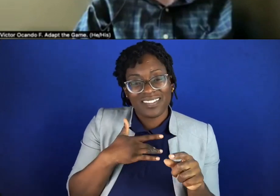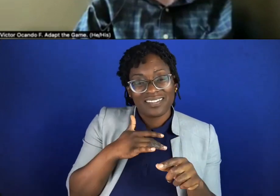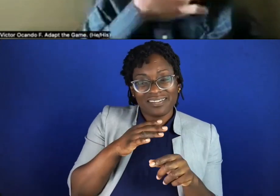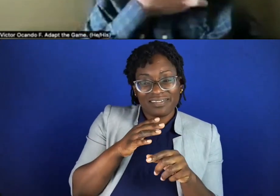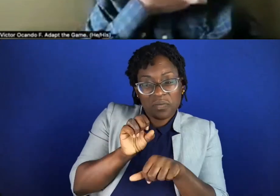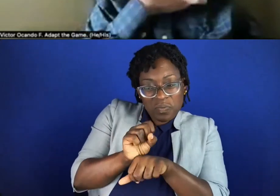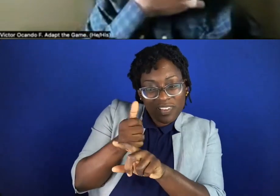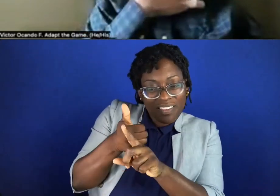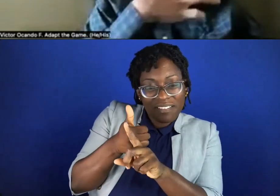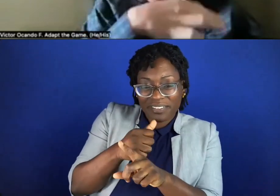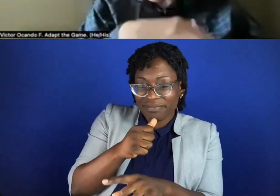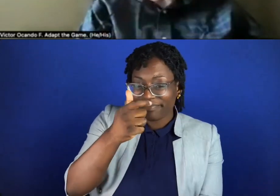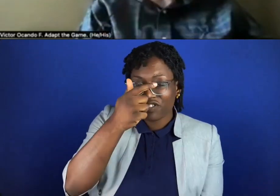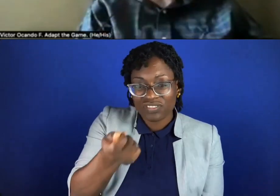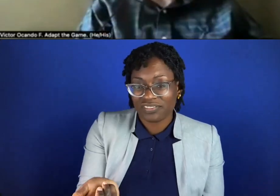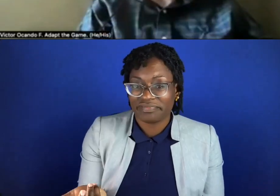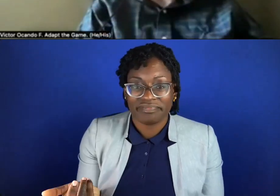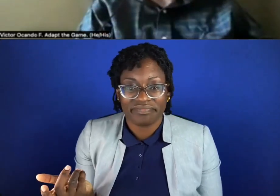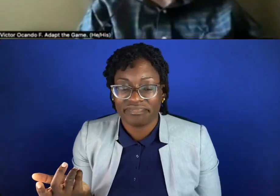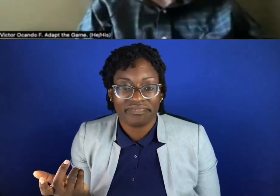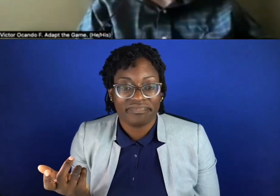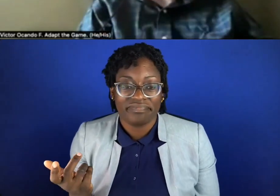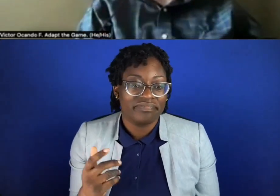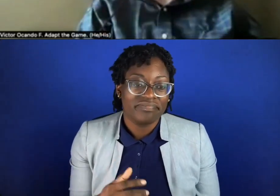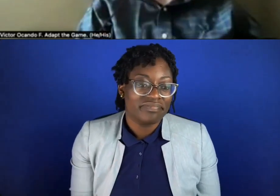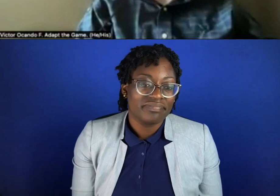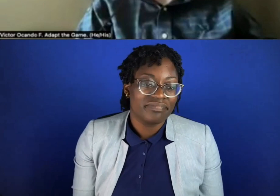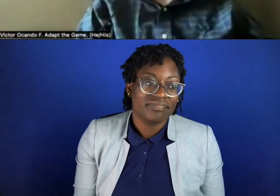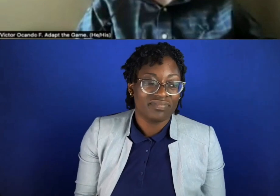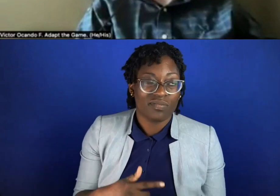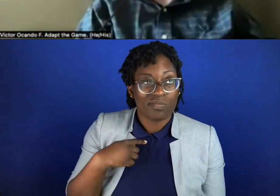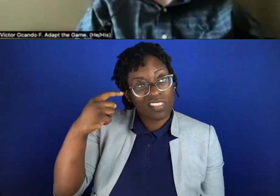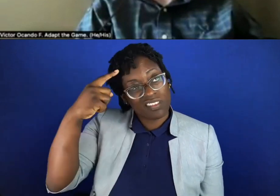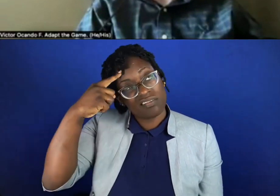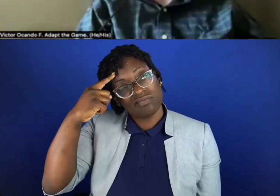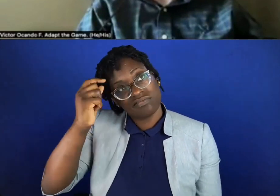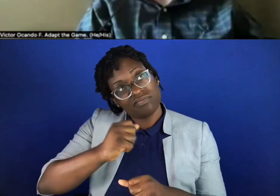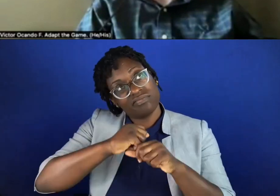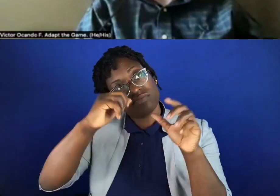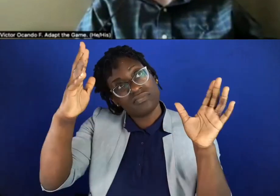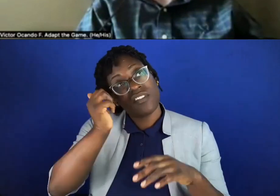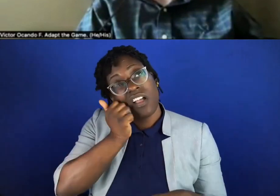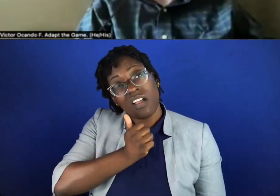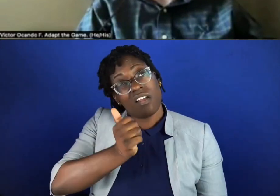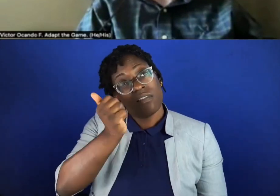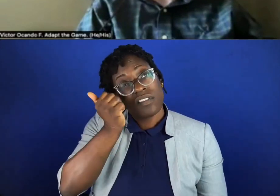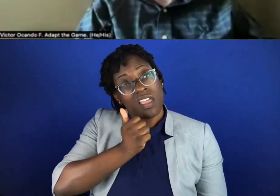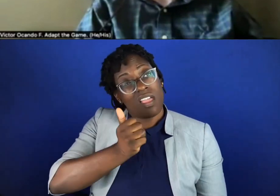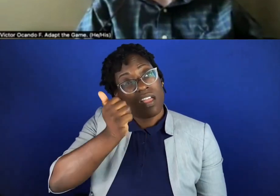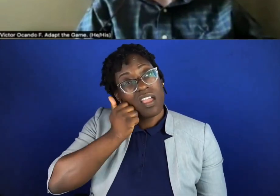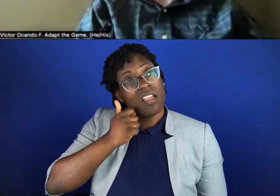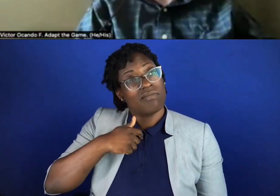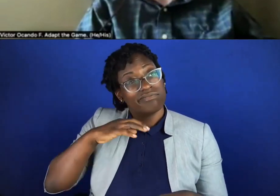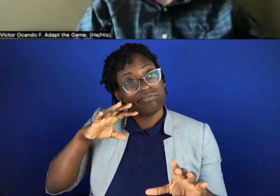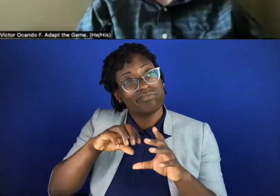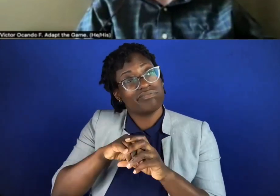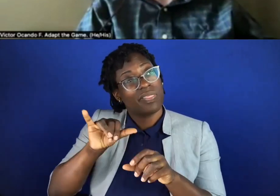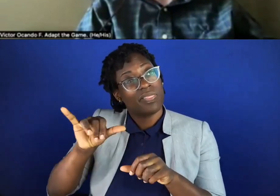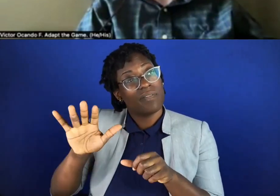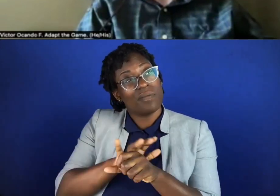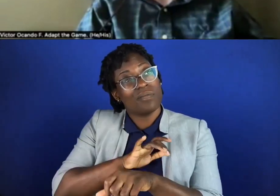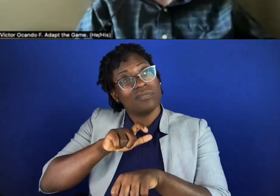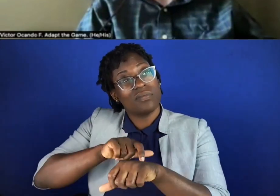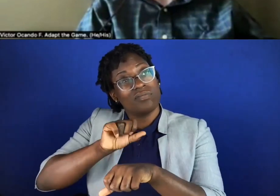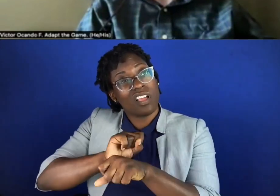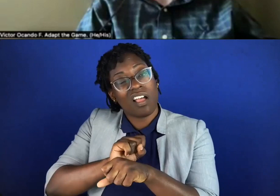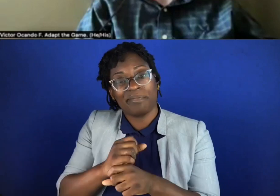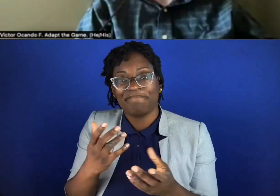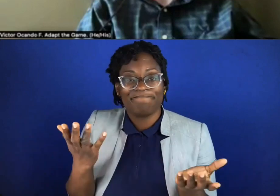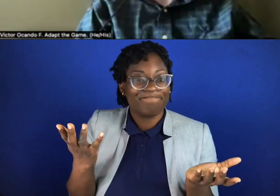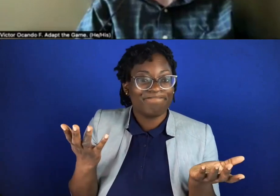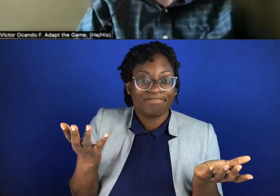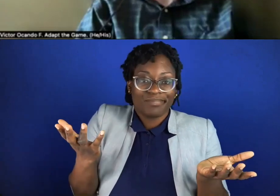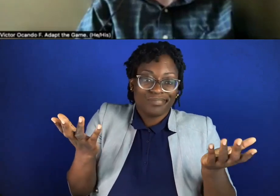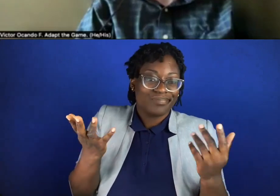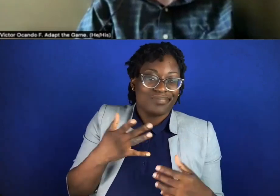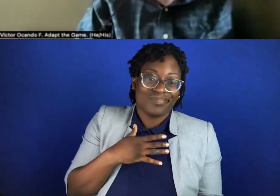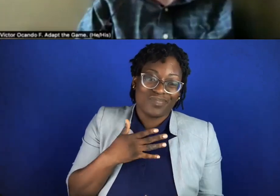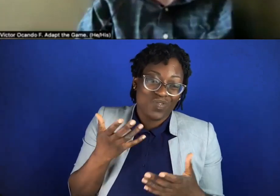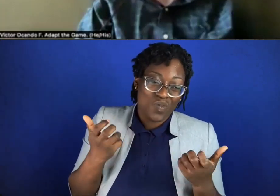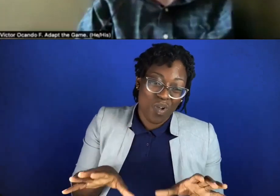interesting, and I wouldn’t want to do day in and day out. So, I asked to do part time